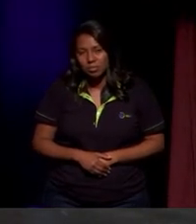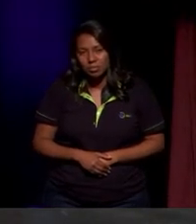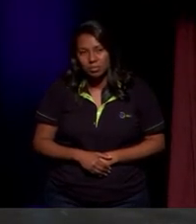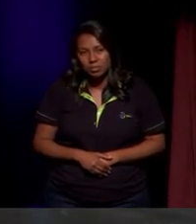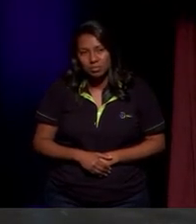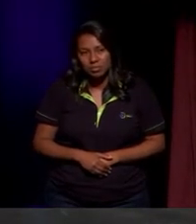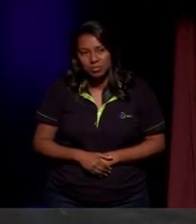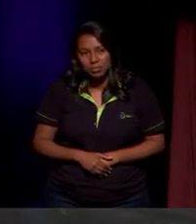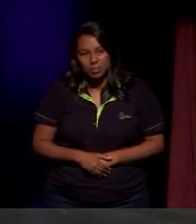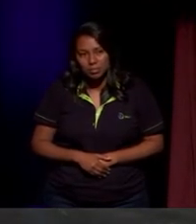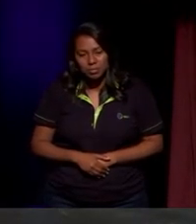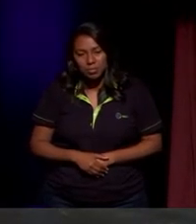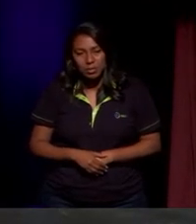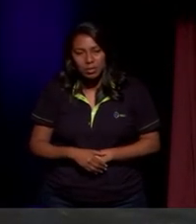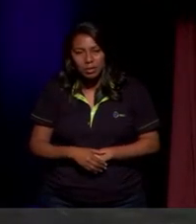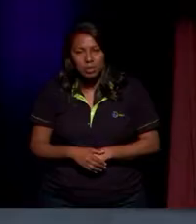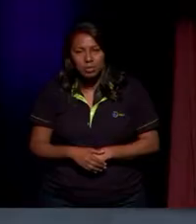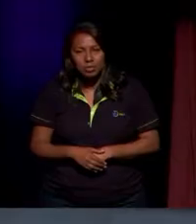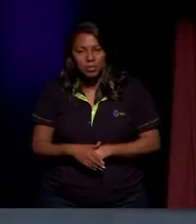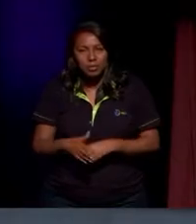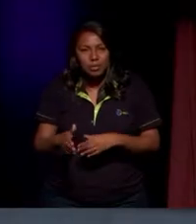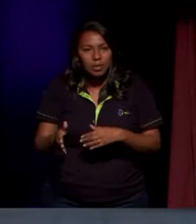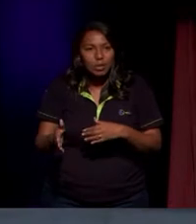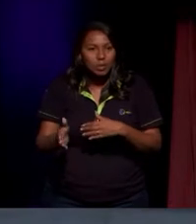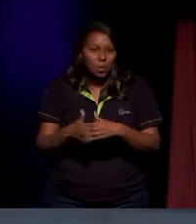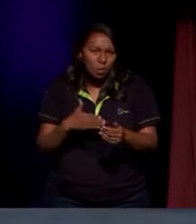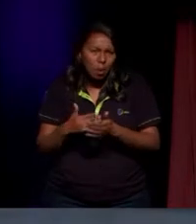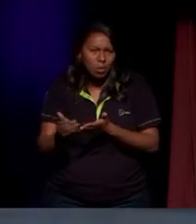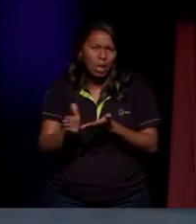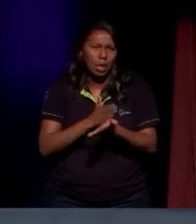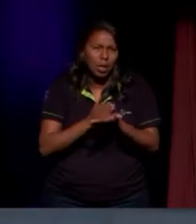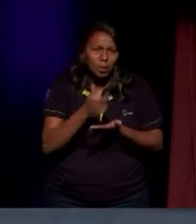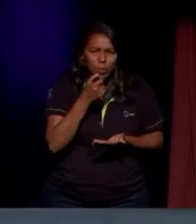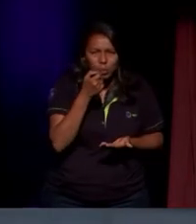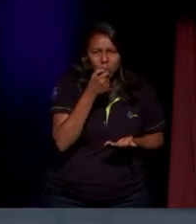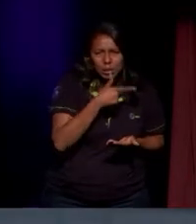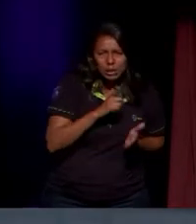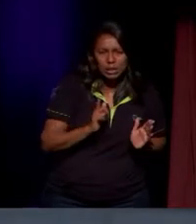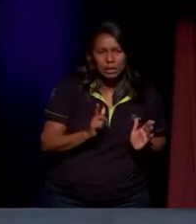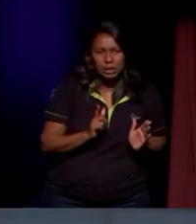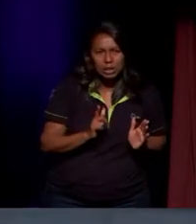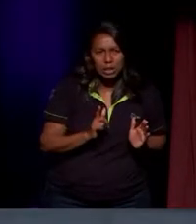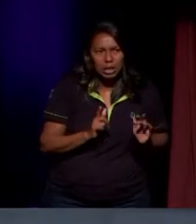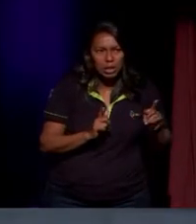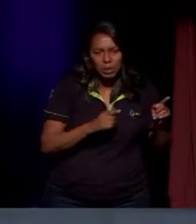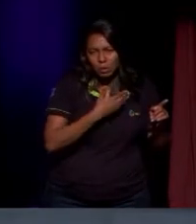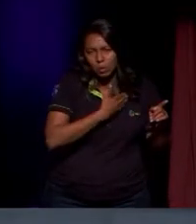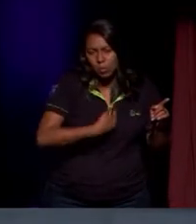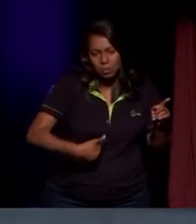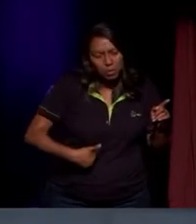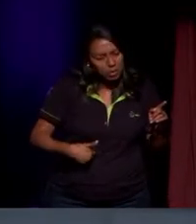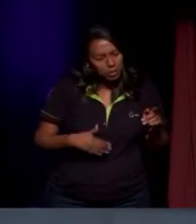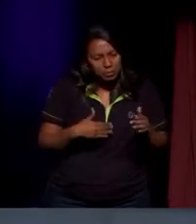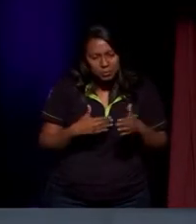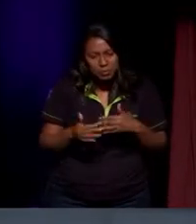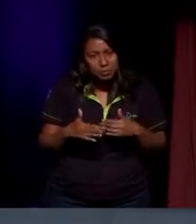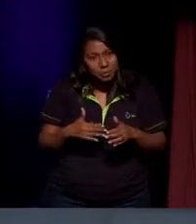in relation to who is critical of the ruling party, the truth is that this deployment